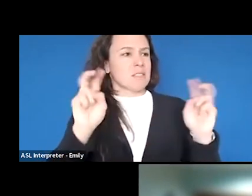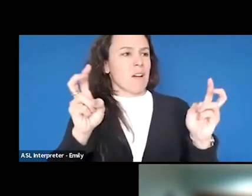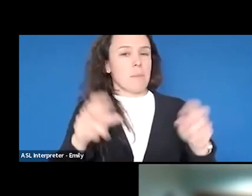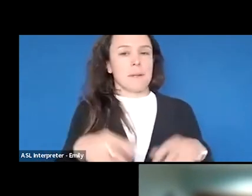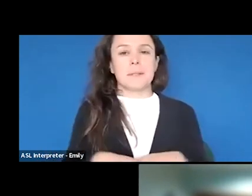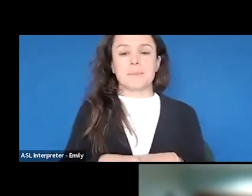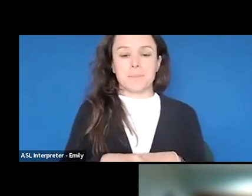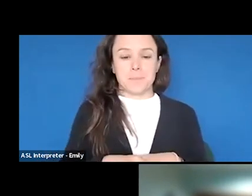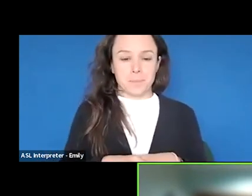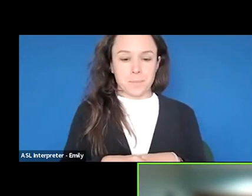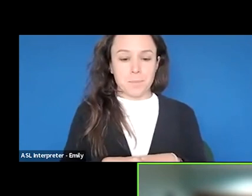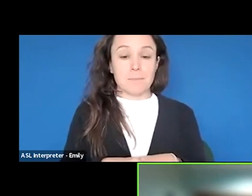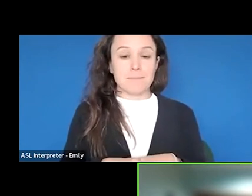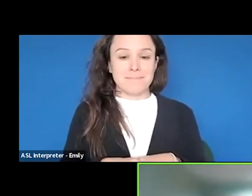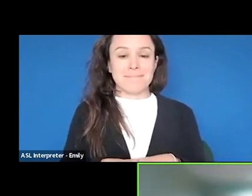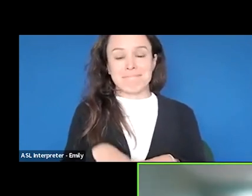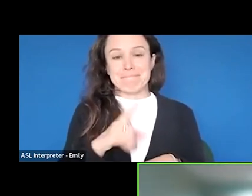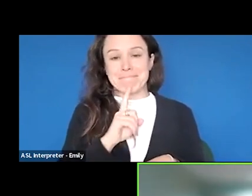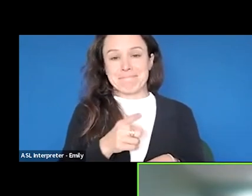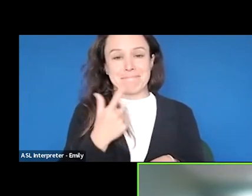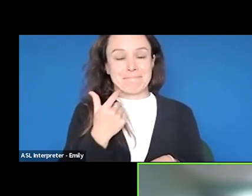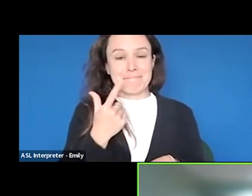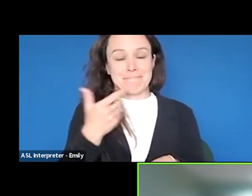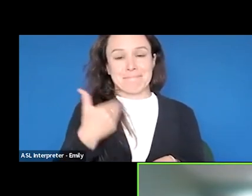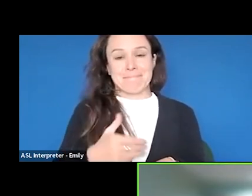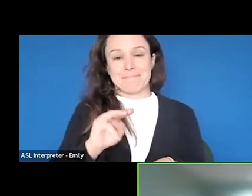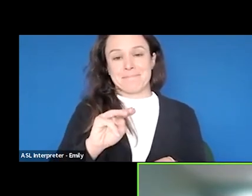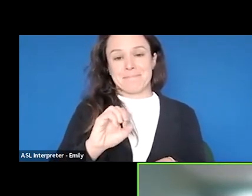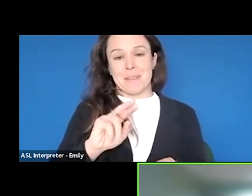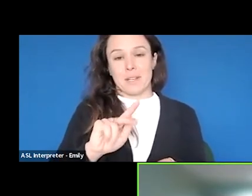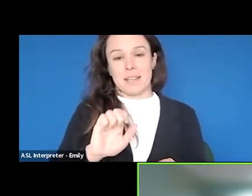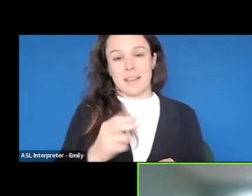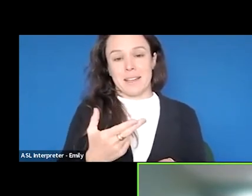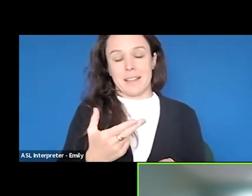Sure thanks. I am Meredith Ringel Morris and I help lead